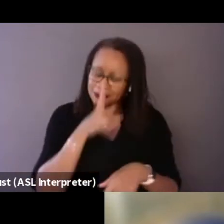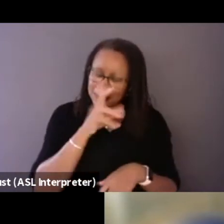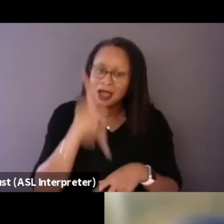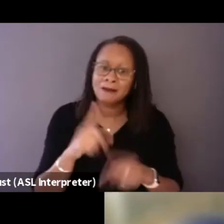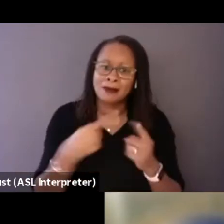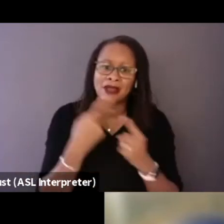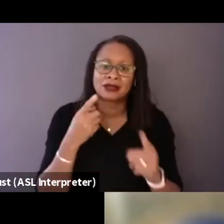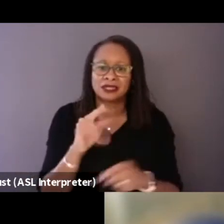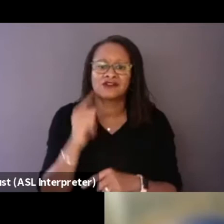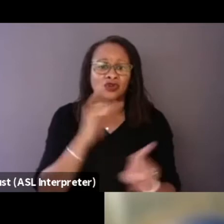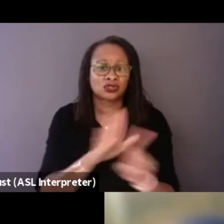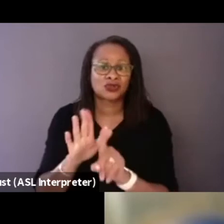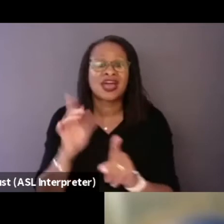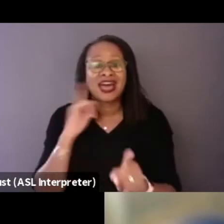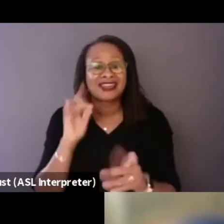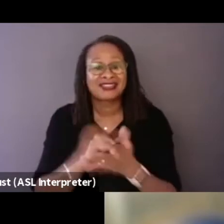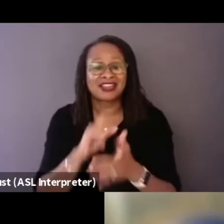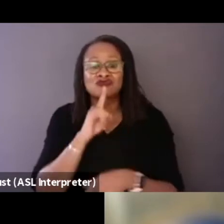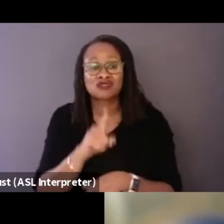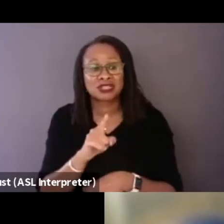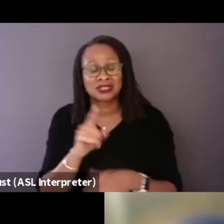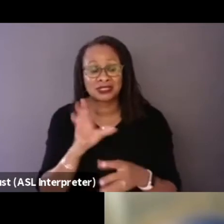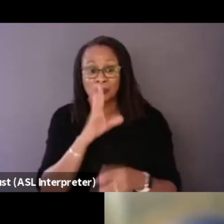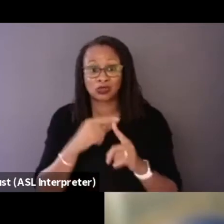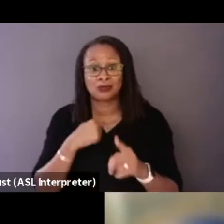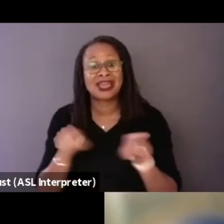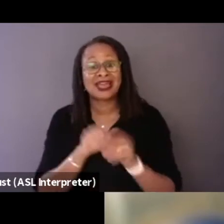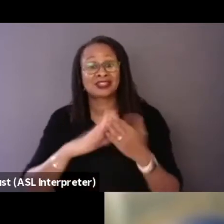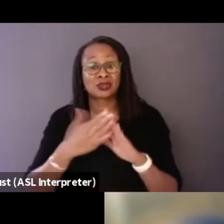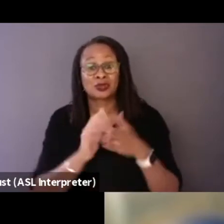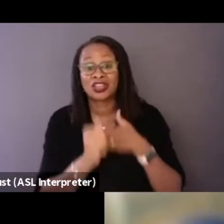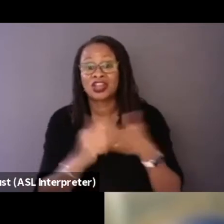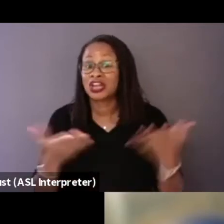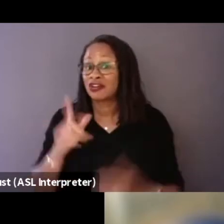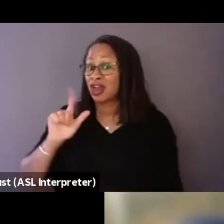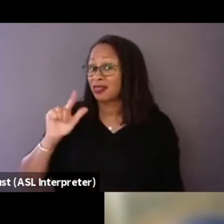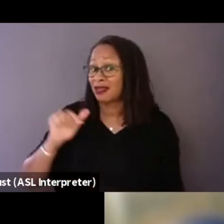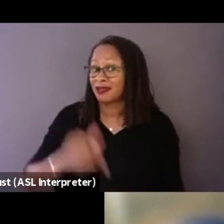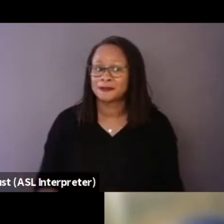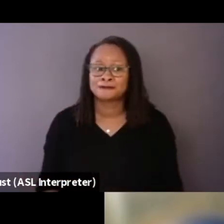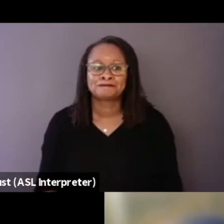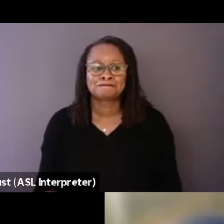And I think that that's what really spoke to me as a community leader here in Los Angeles. I was really encouraged.